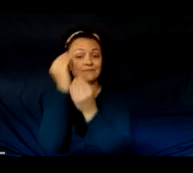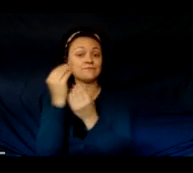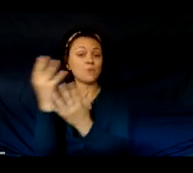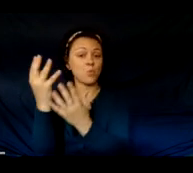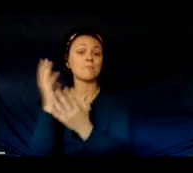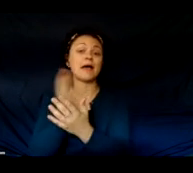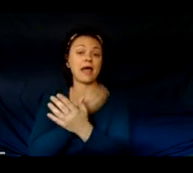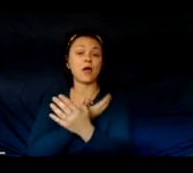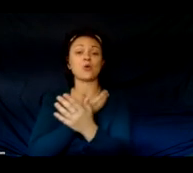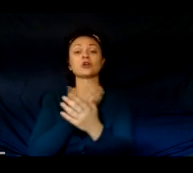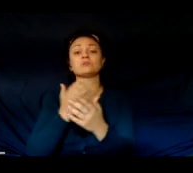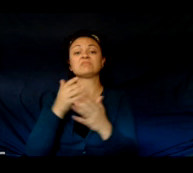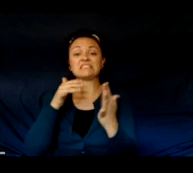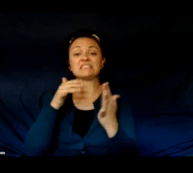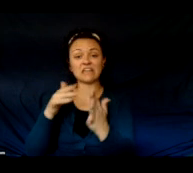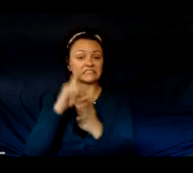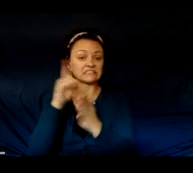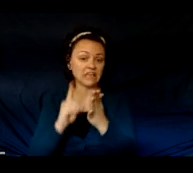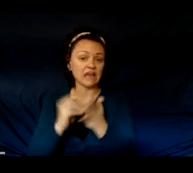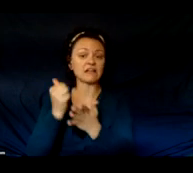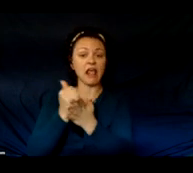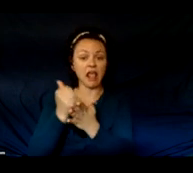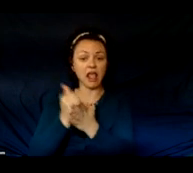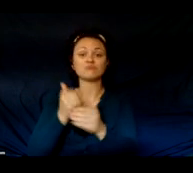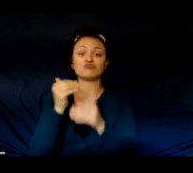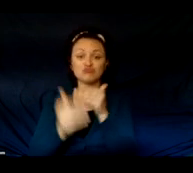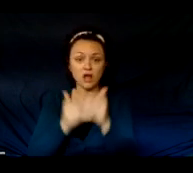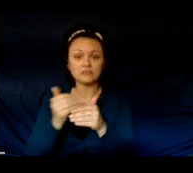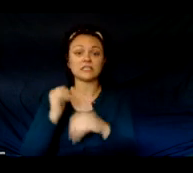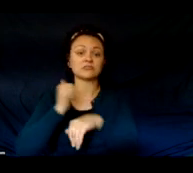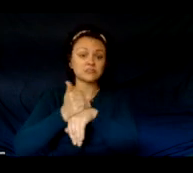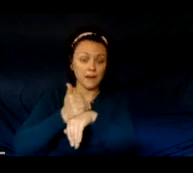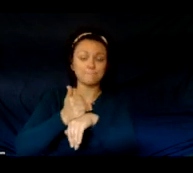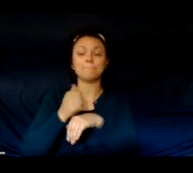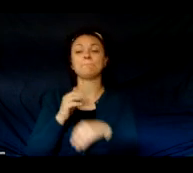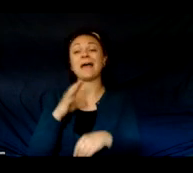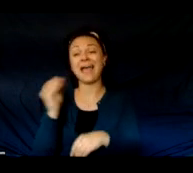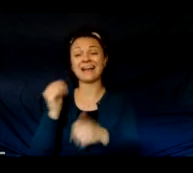also will aid in dissemination strategies.